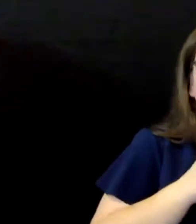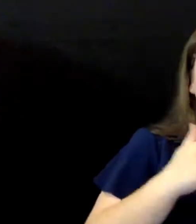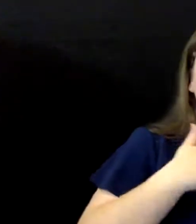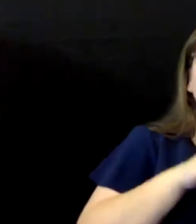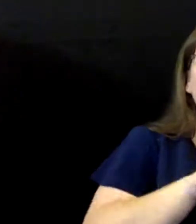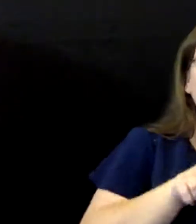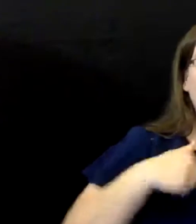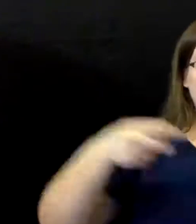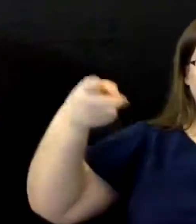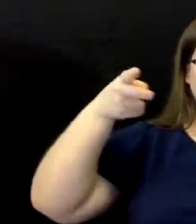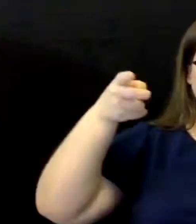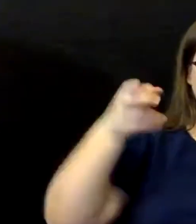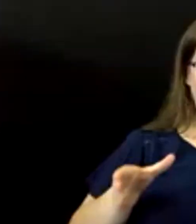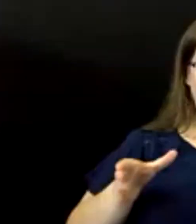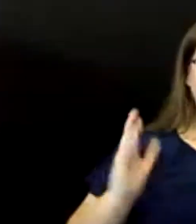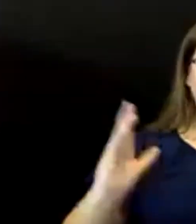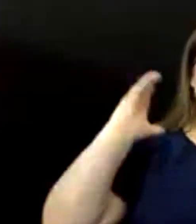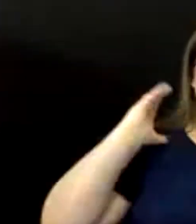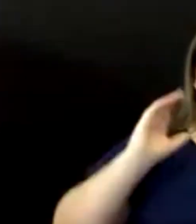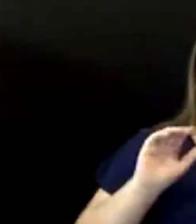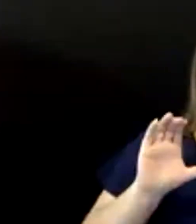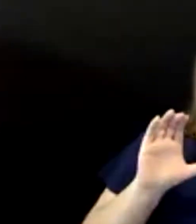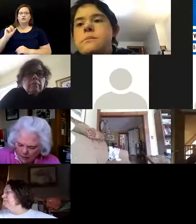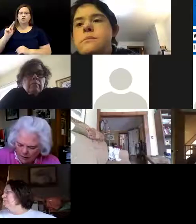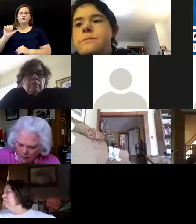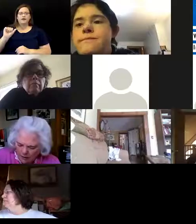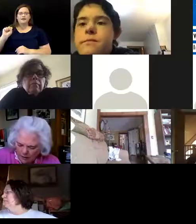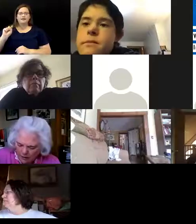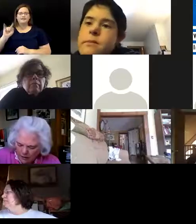director. That was formerly Karina Styles and now acting is Jennifer